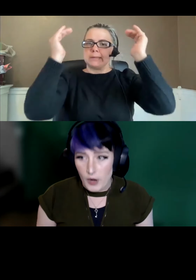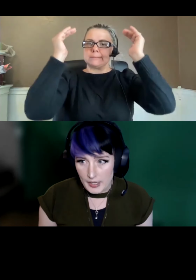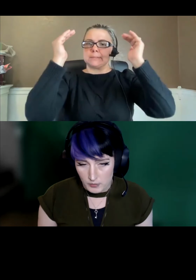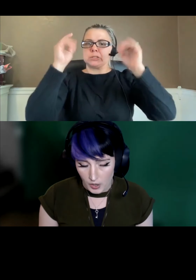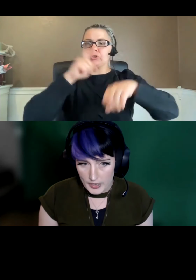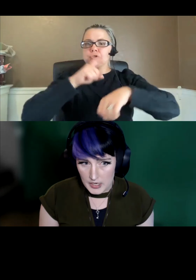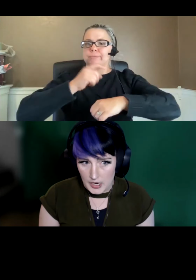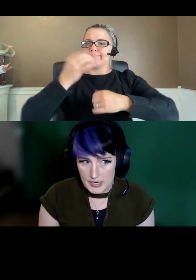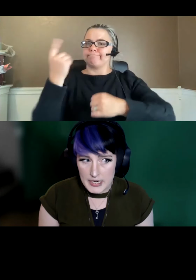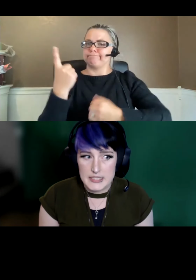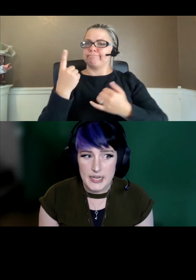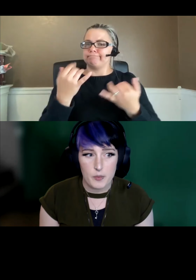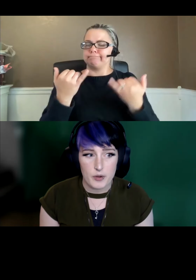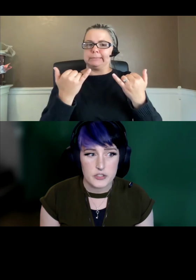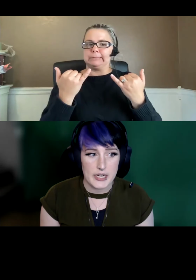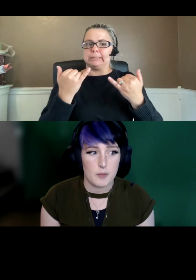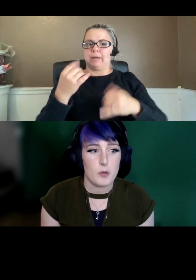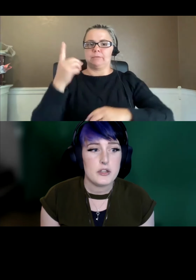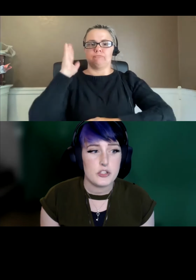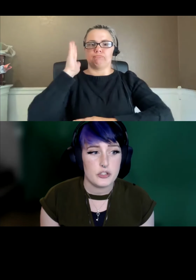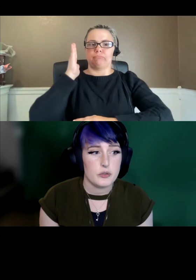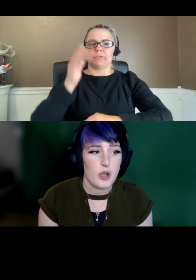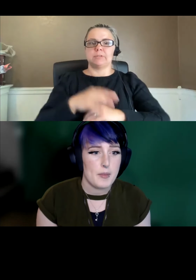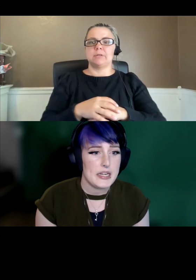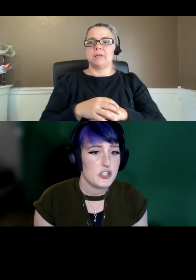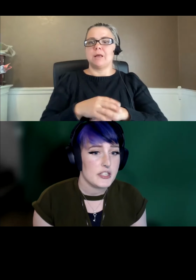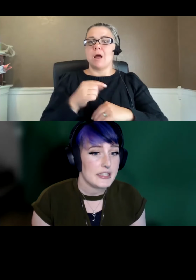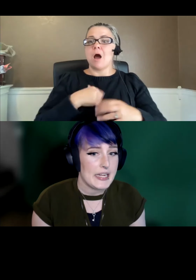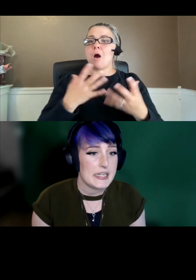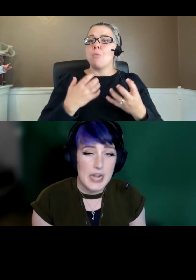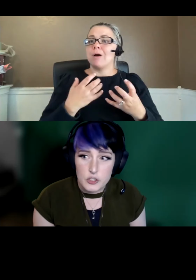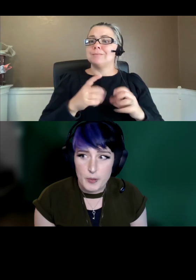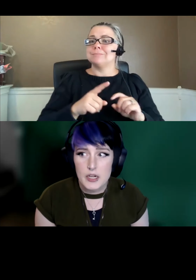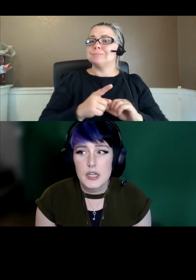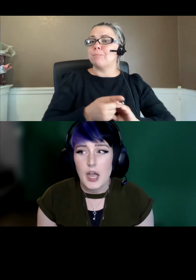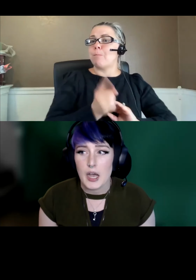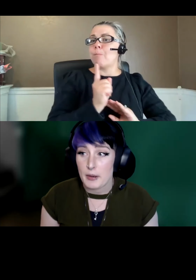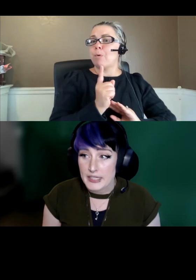Before I get going on any content I wanted to take a moment to do indigenous land acknowledgment. I'd